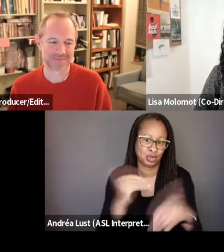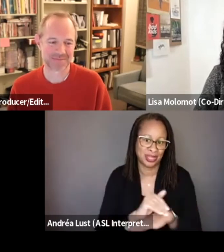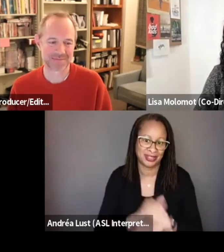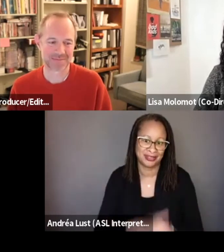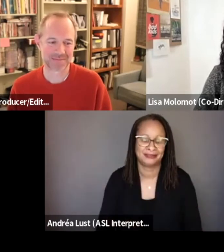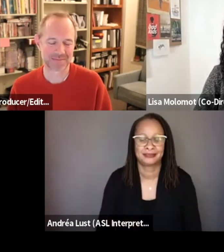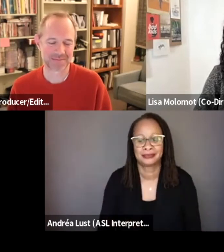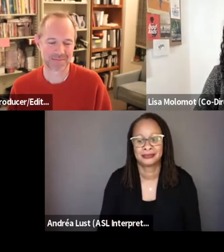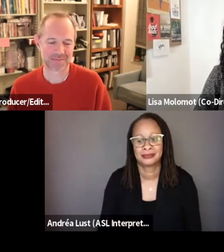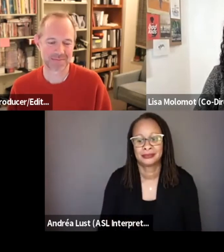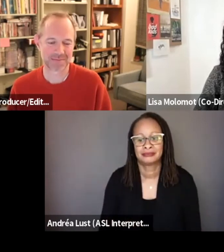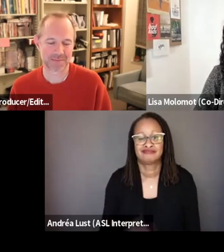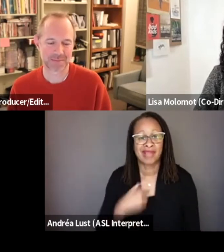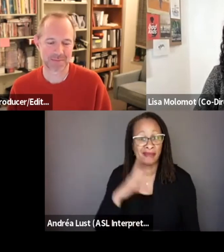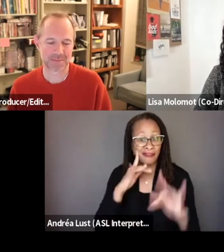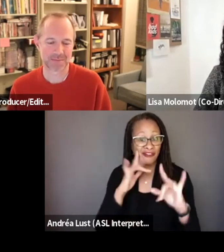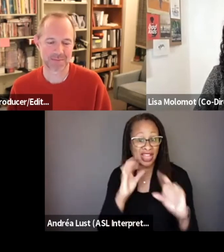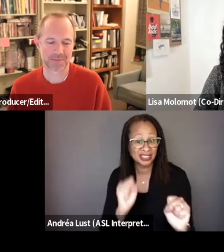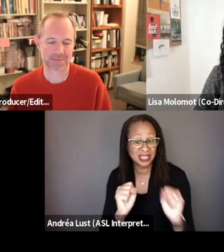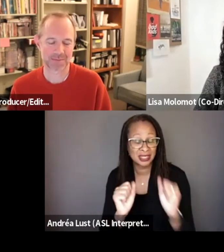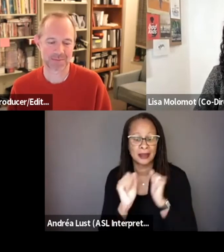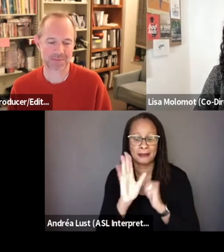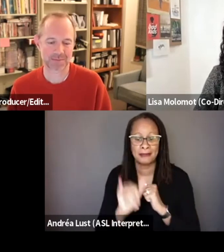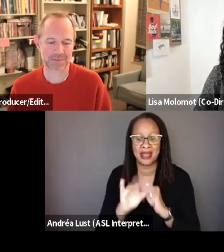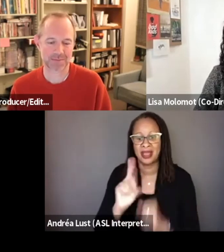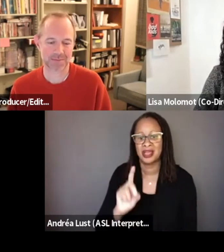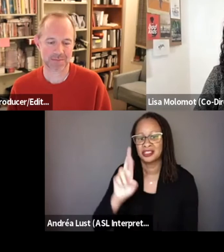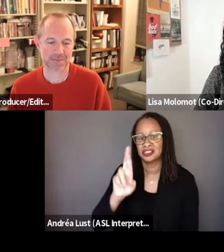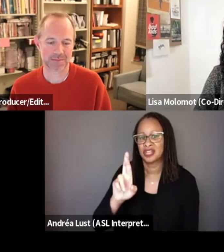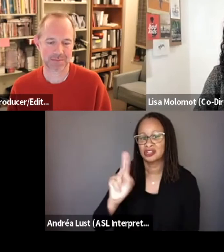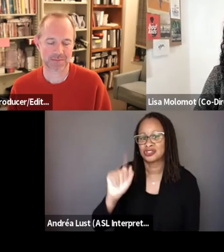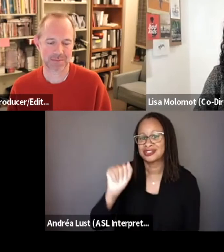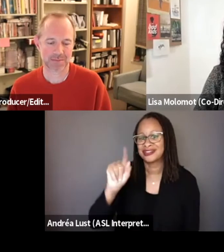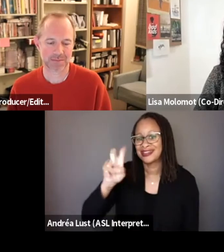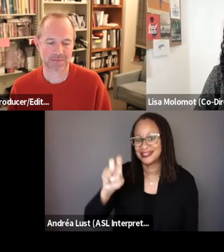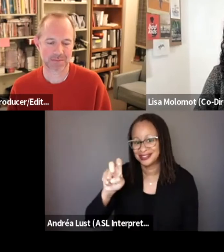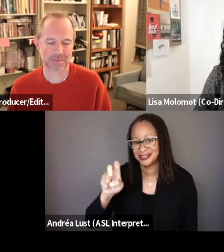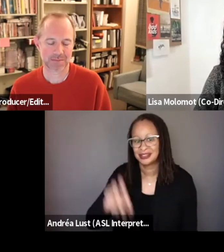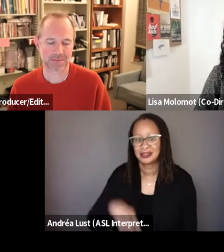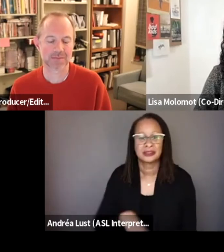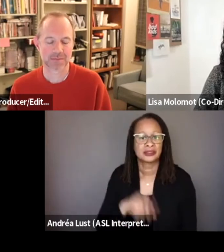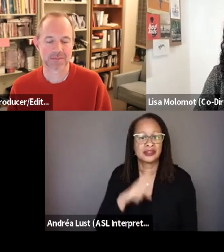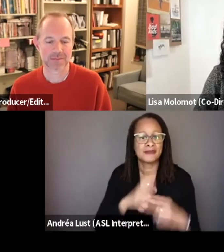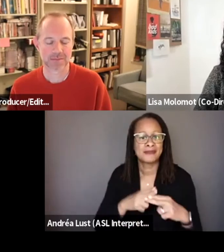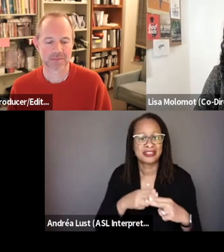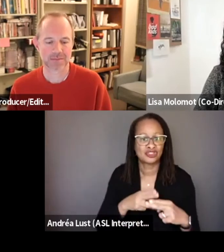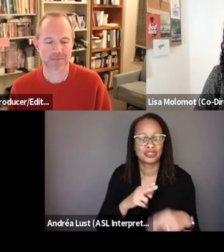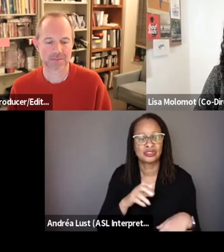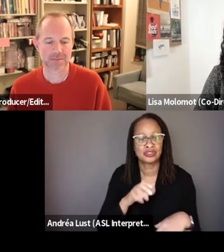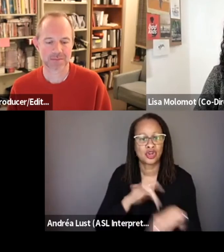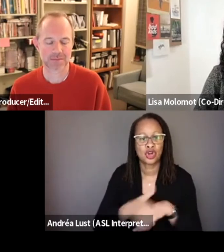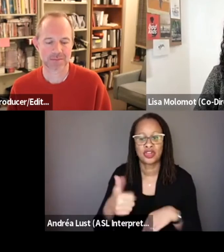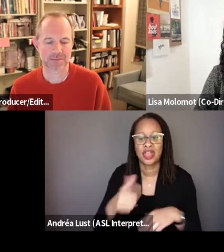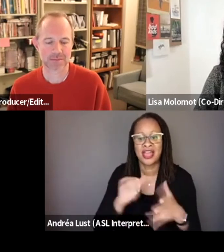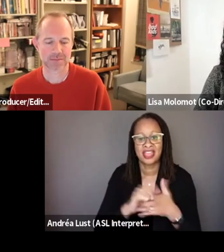I was fascinated by Dr. Kate, you mentioned earlier, and that her graduate student team